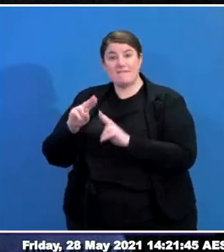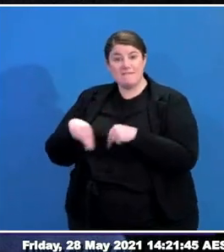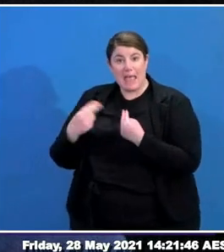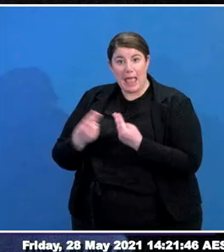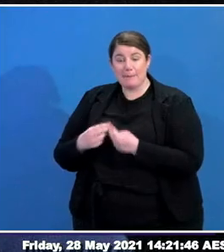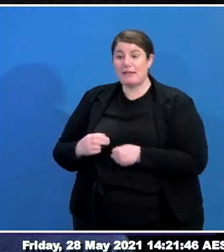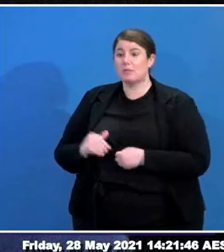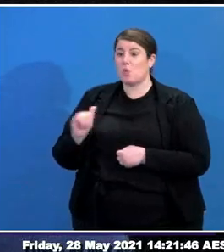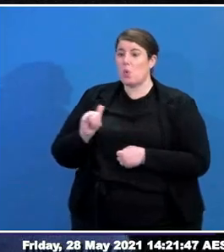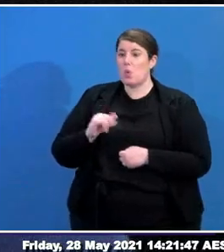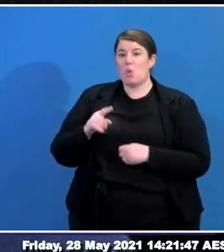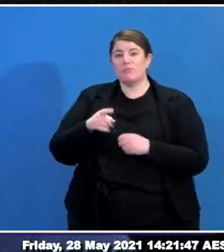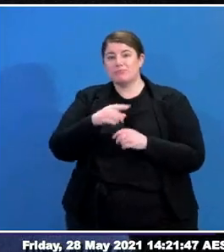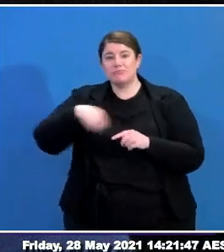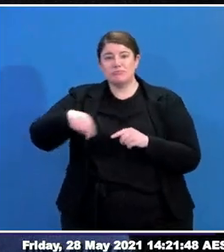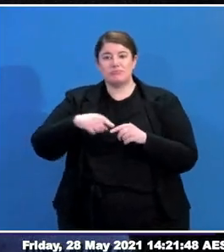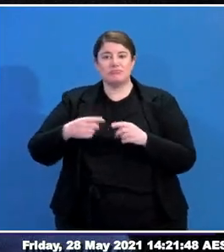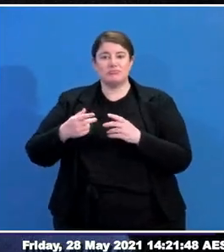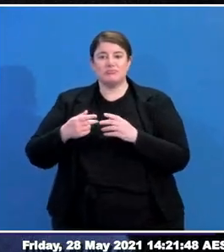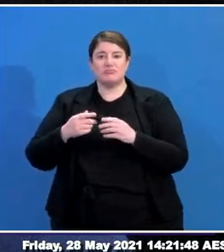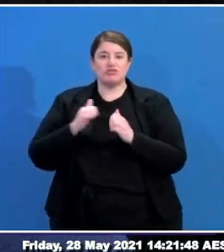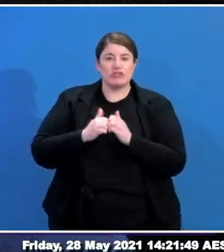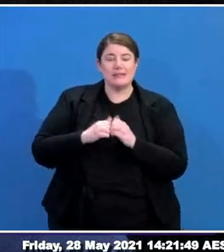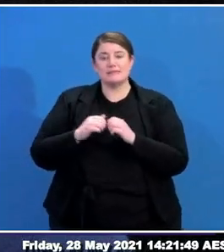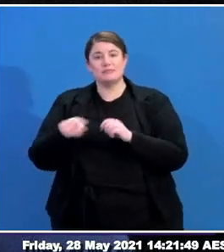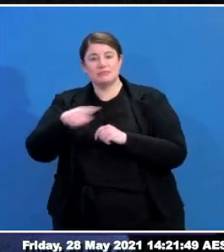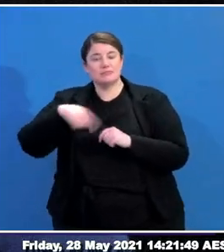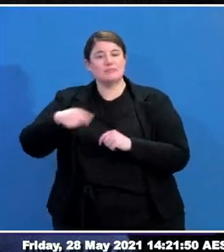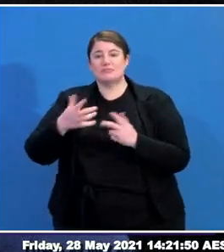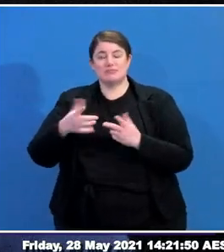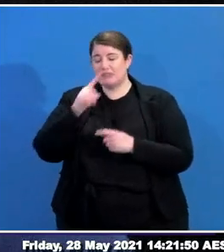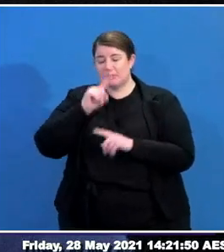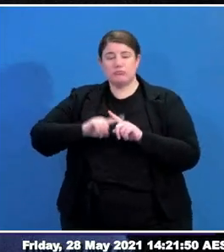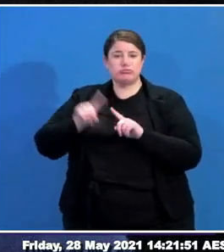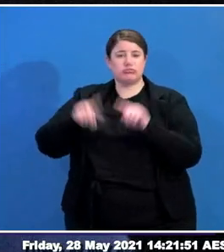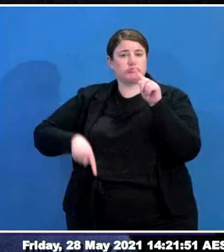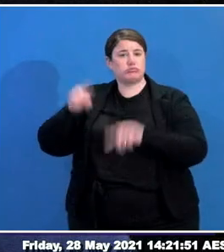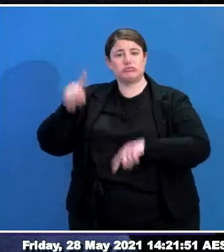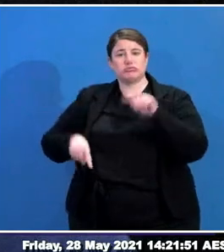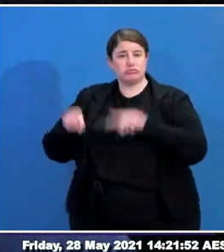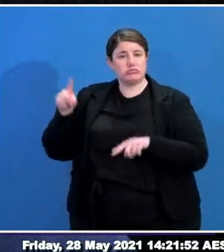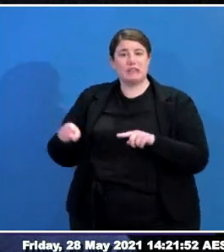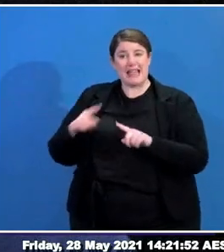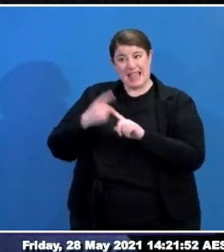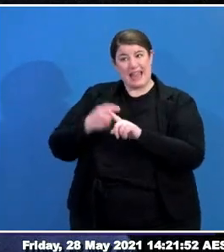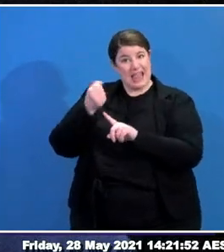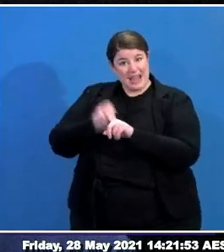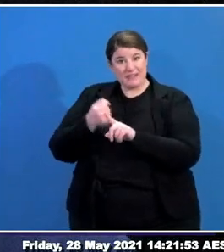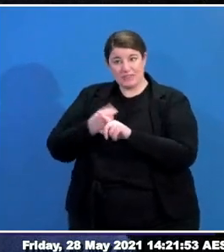other loved ones, some workers. There is a range of people, advocates, who are well-known, and so through the